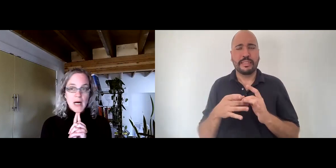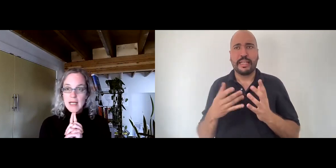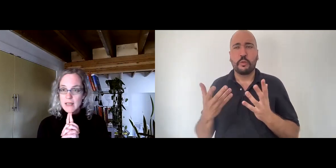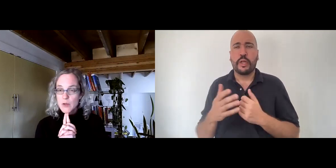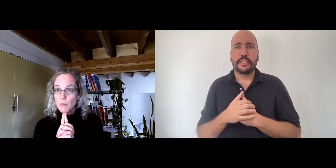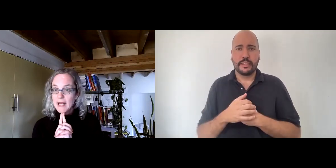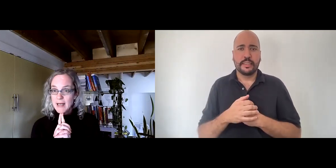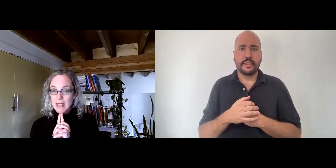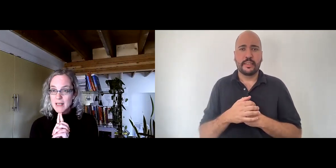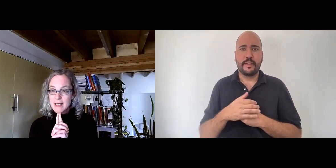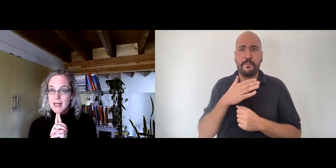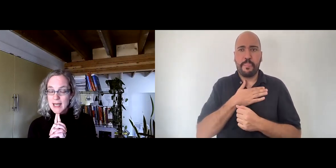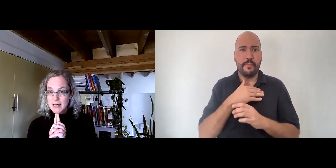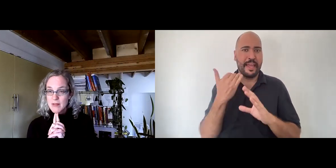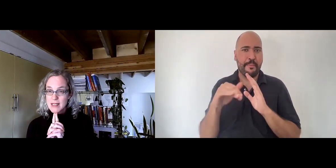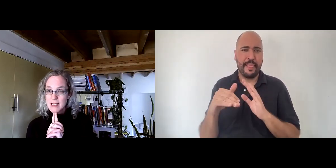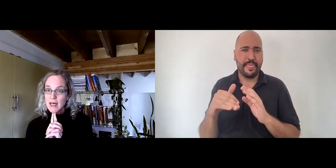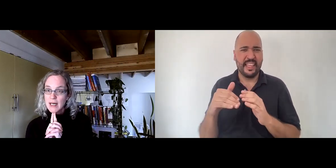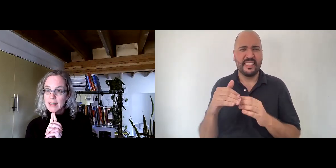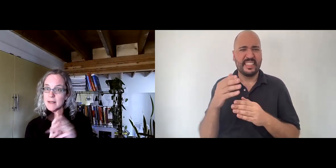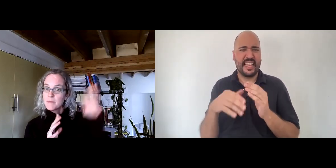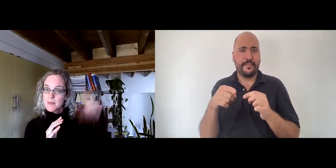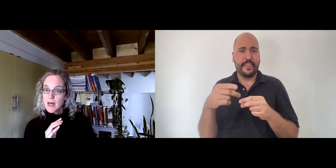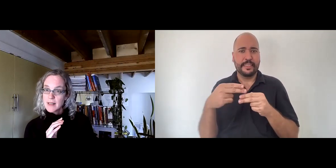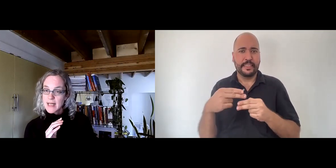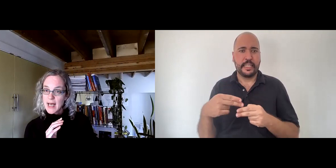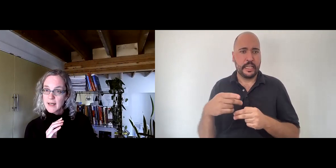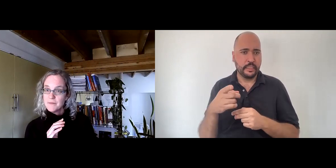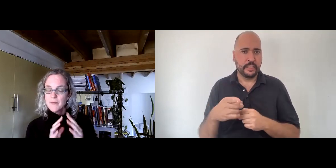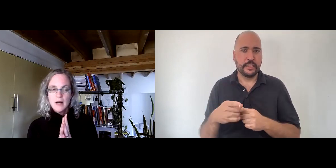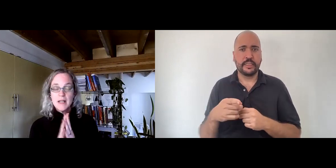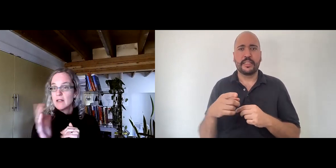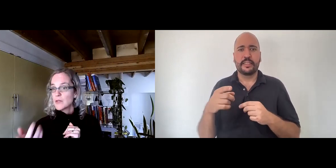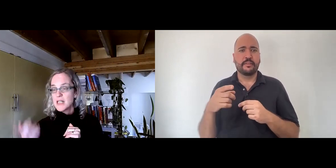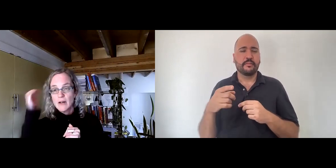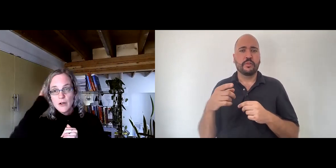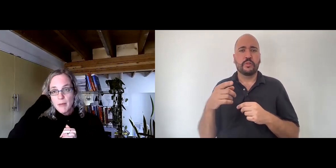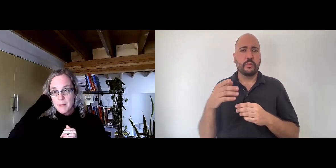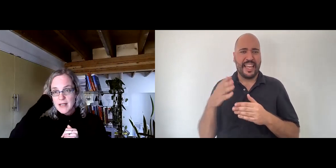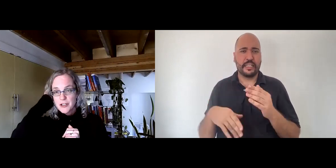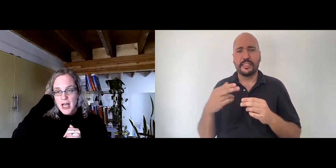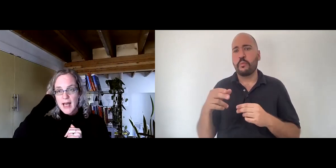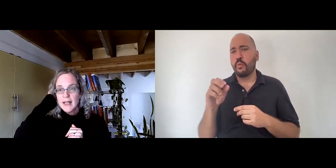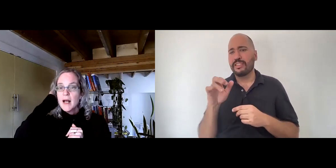my email is at the end of this slide deck, Ciara can pop it in the chat.